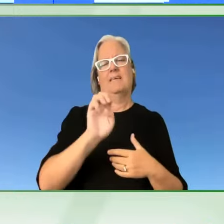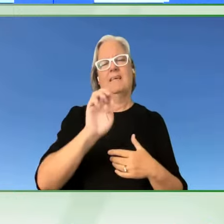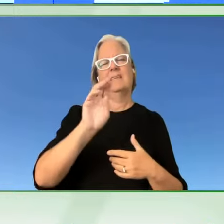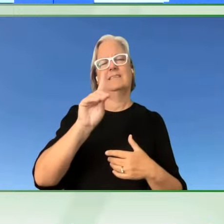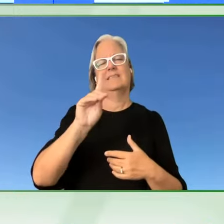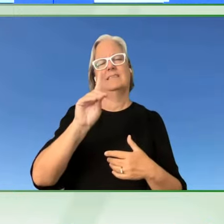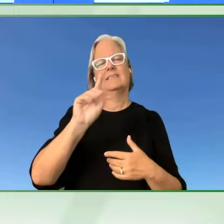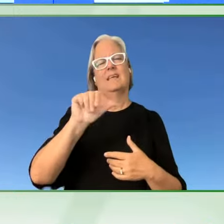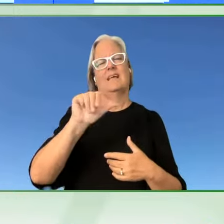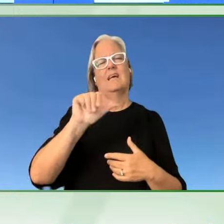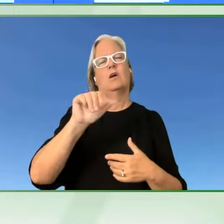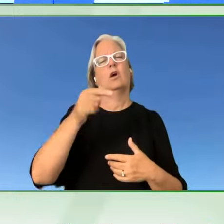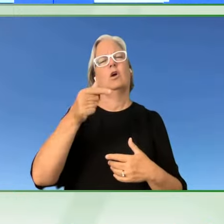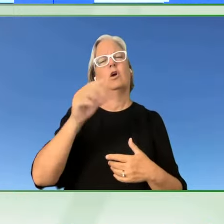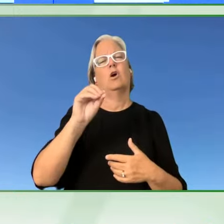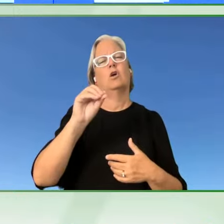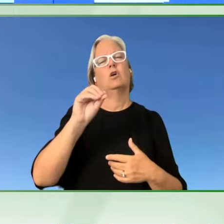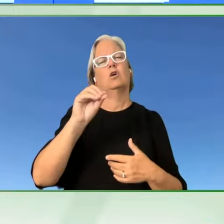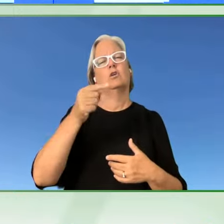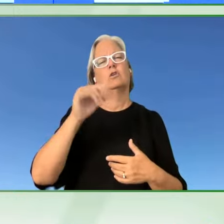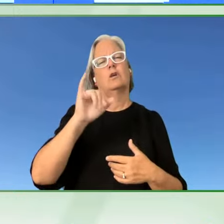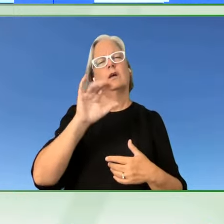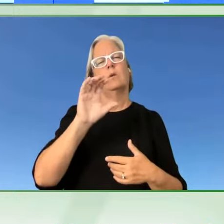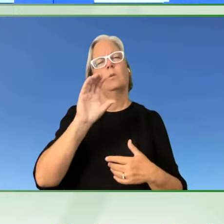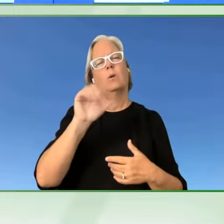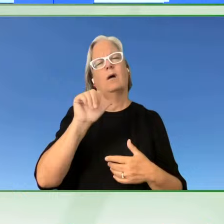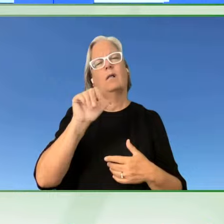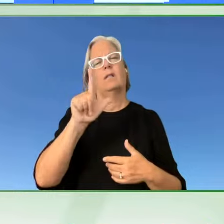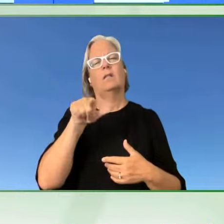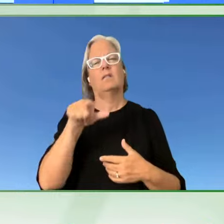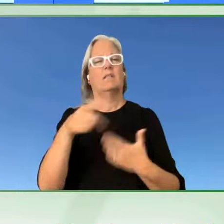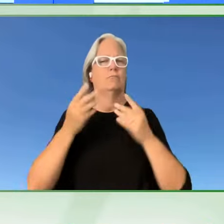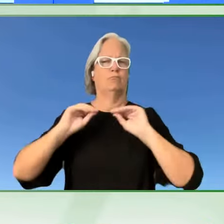Those are the questions that children really challenge.